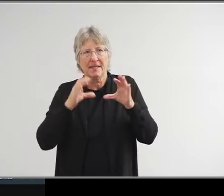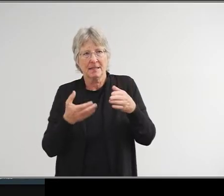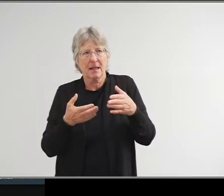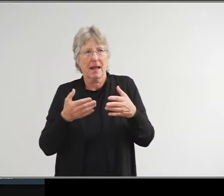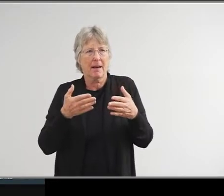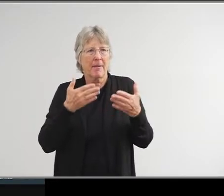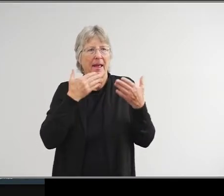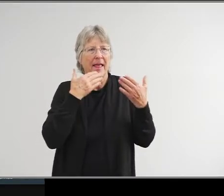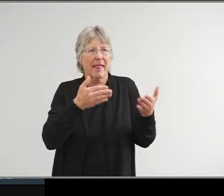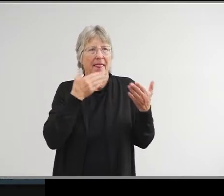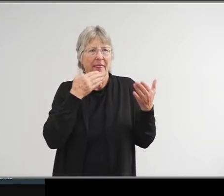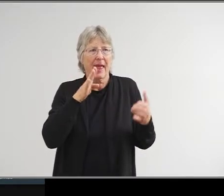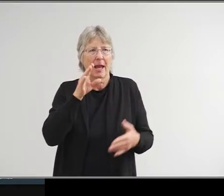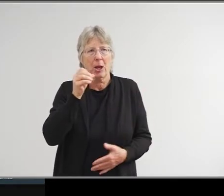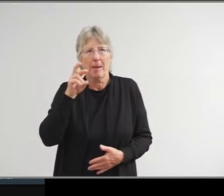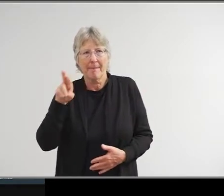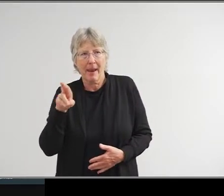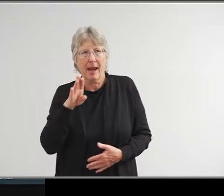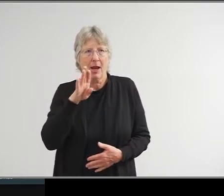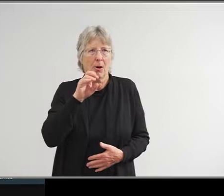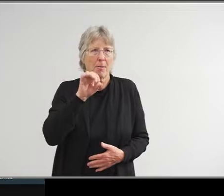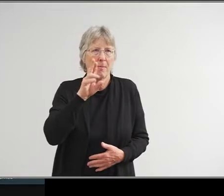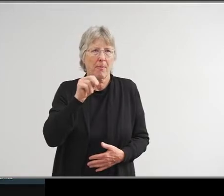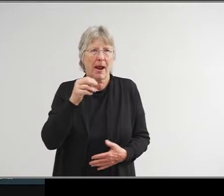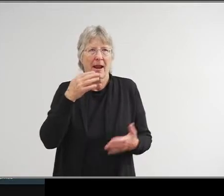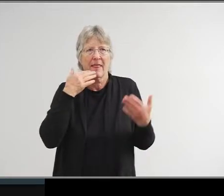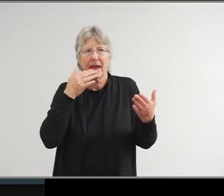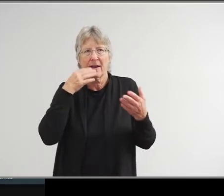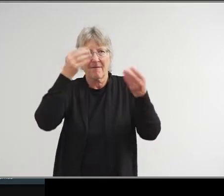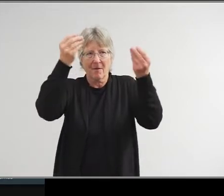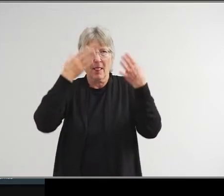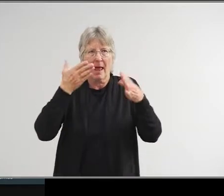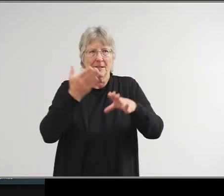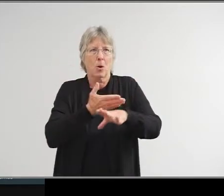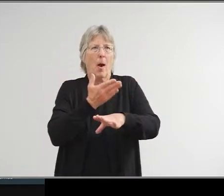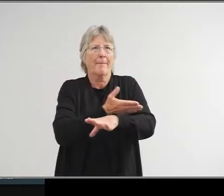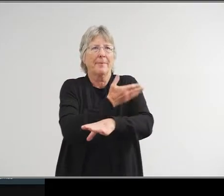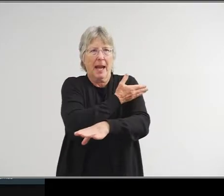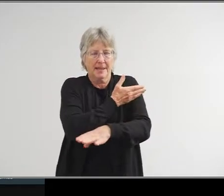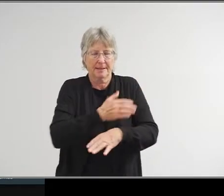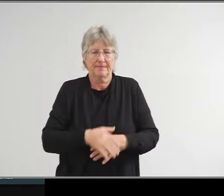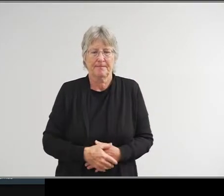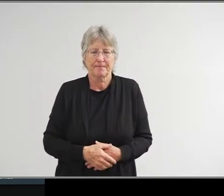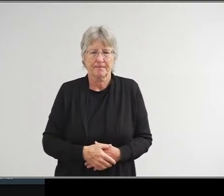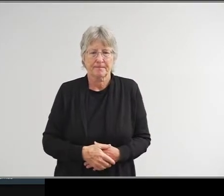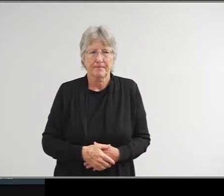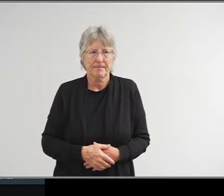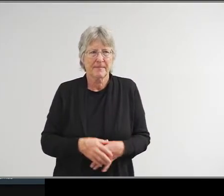for sharing the additional updates today. So I guess the question is I'll make it simple